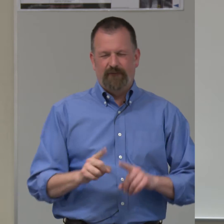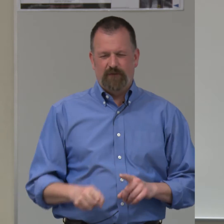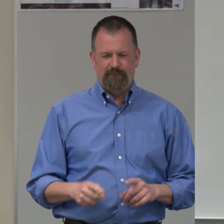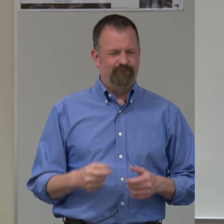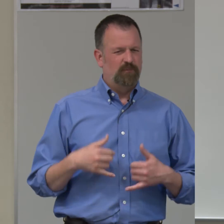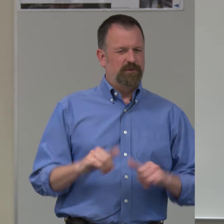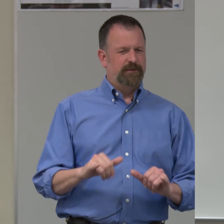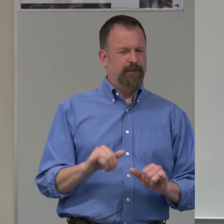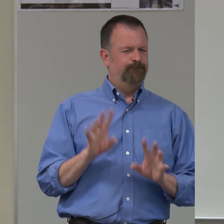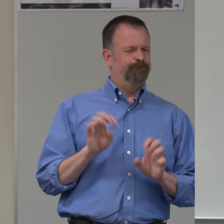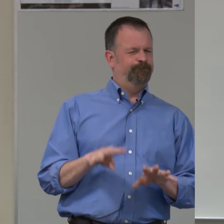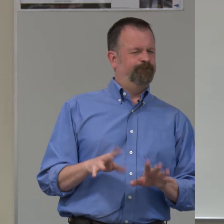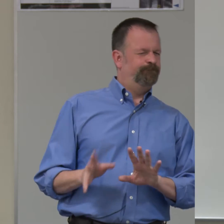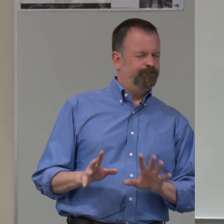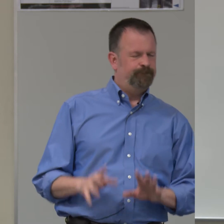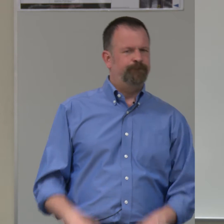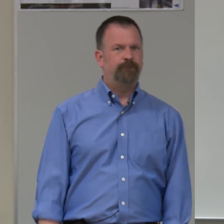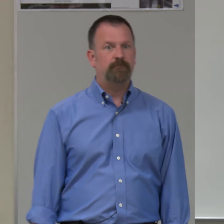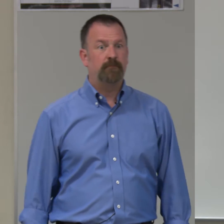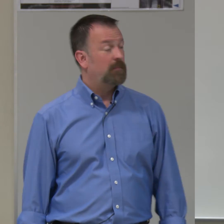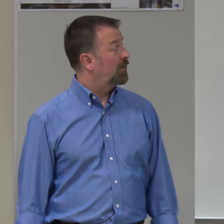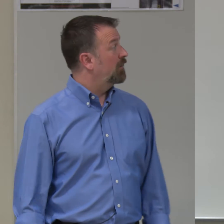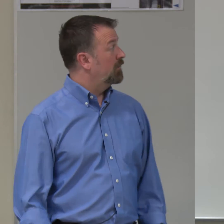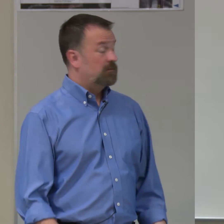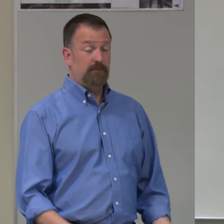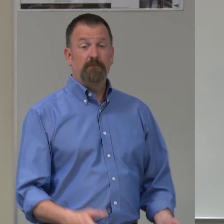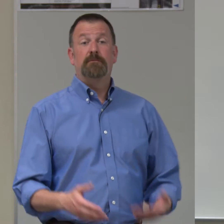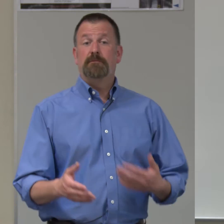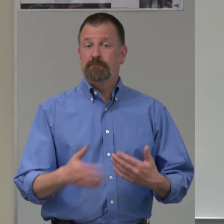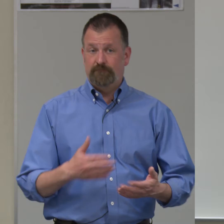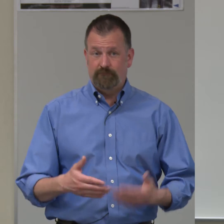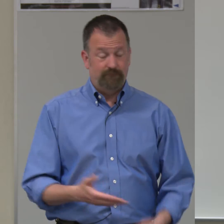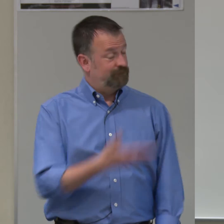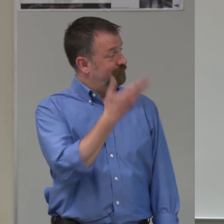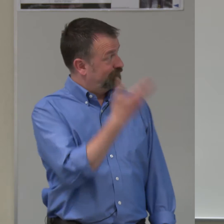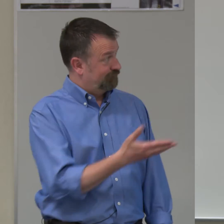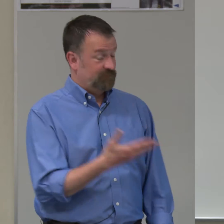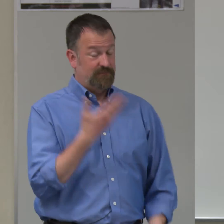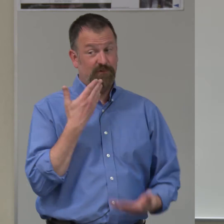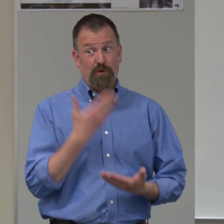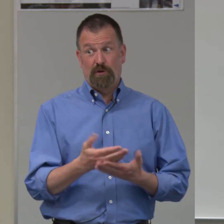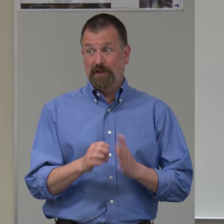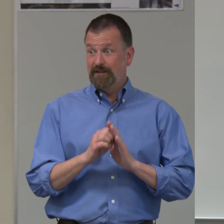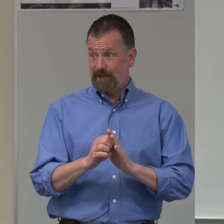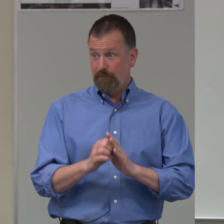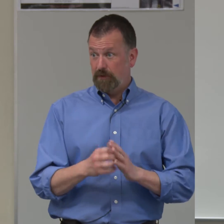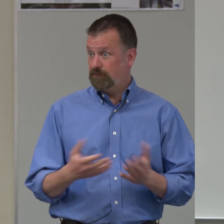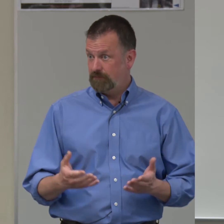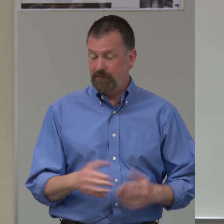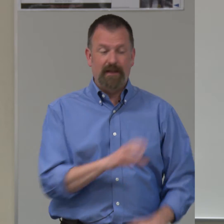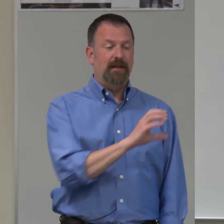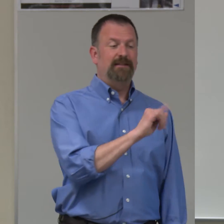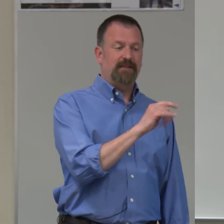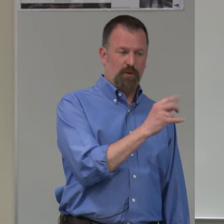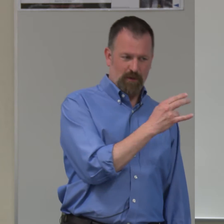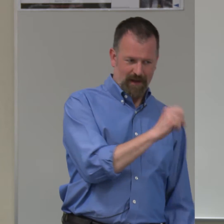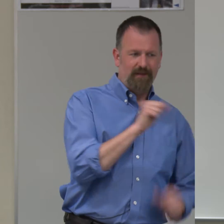which still remains to be determined, but so this is a good example of how these cytokines can affect the immune cells.